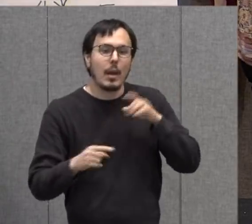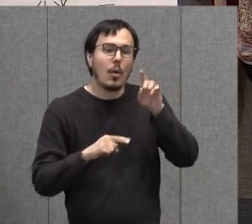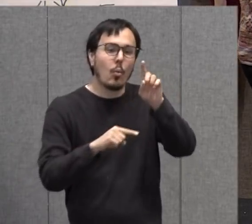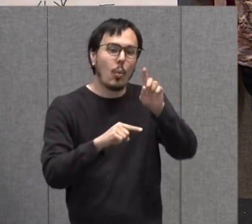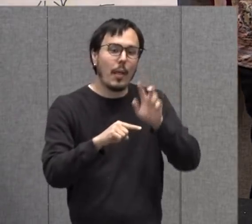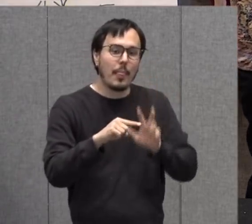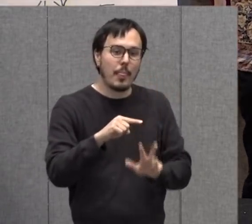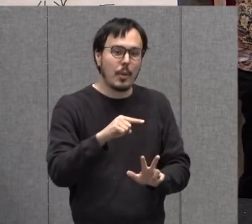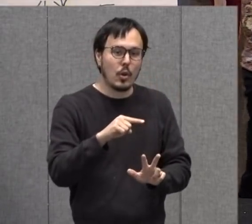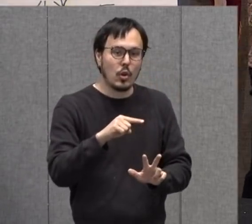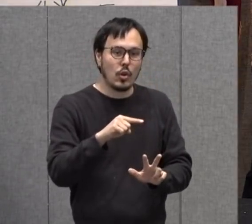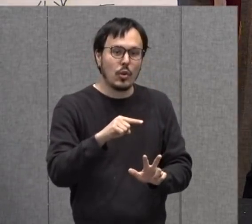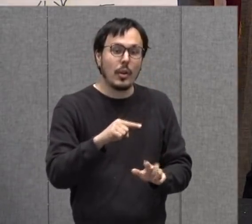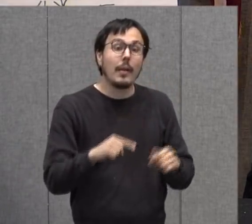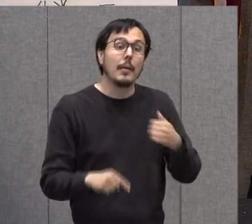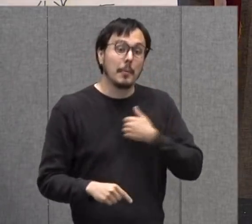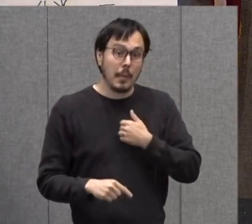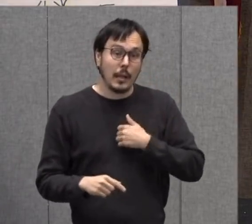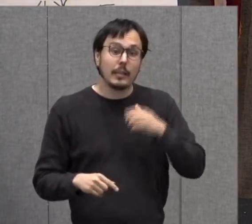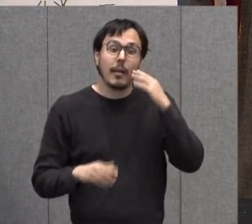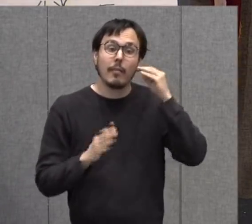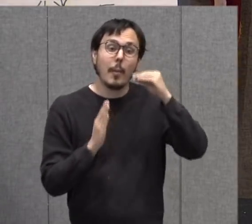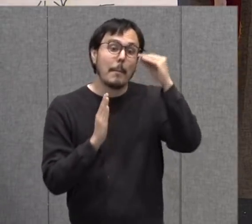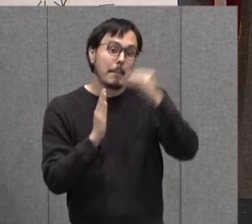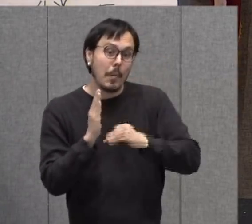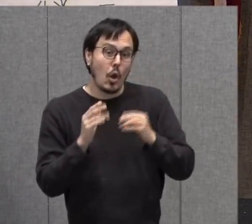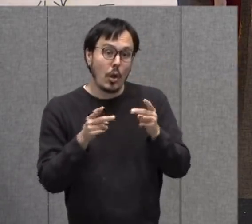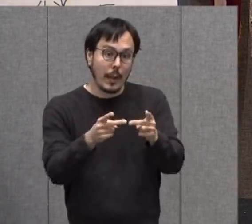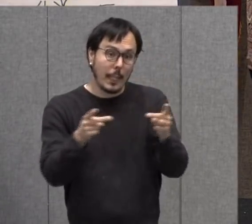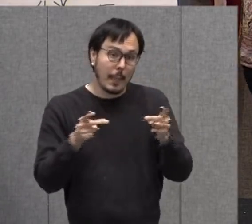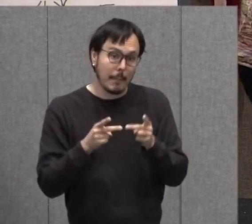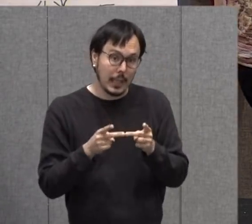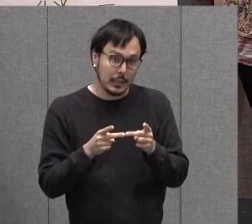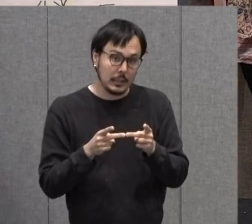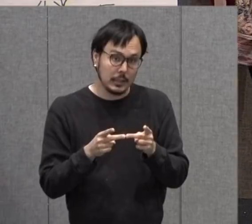and I'm to mark the position of two thirds.